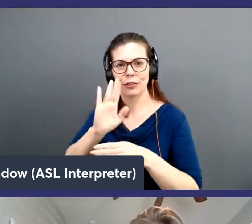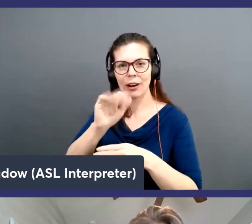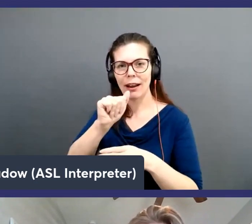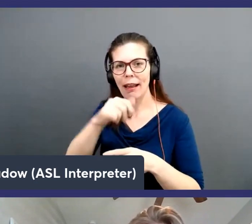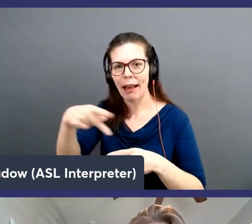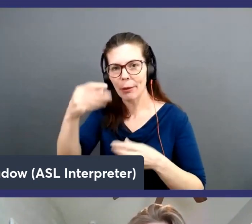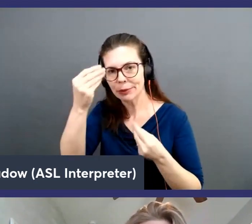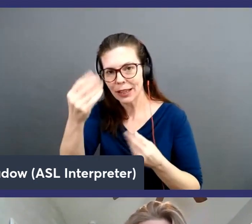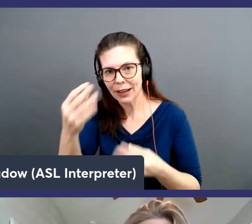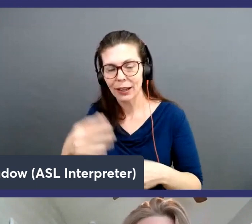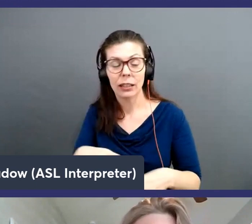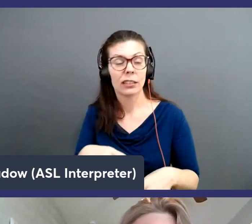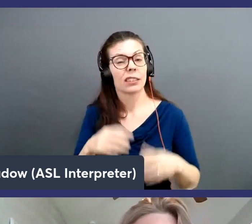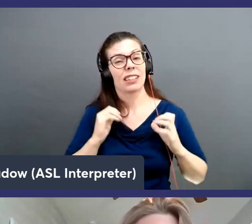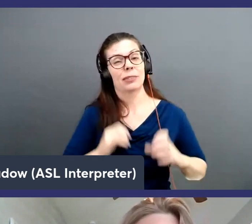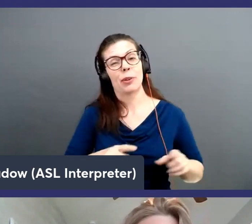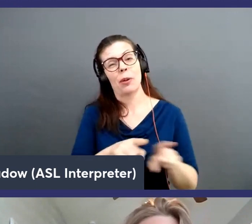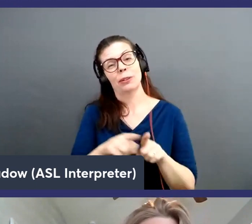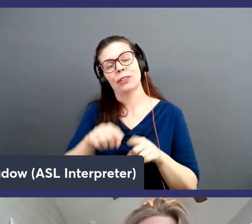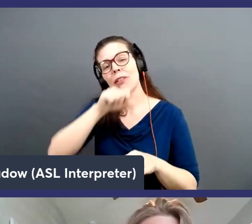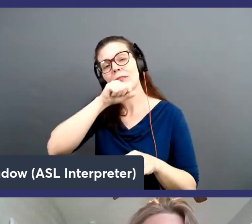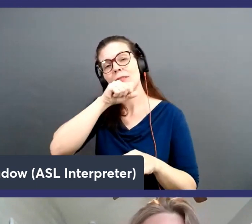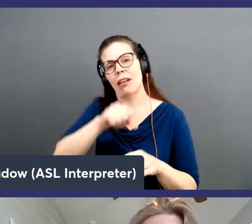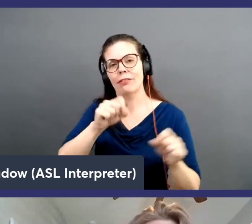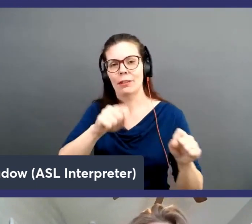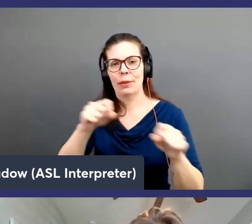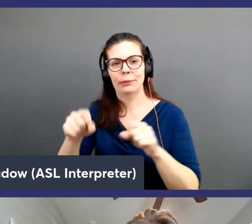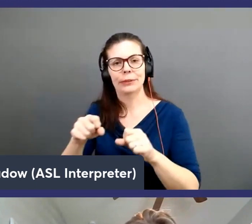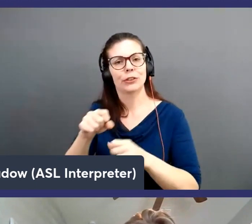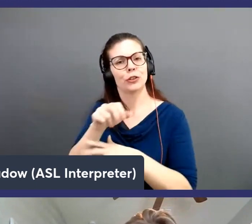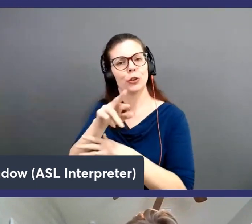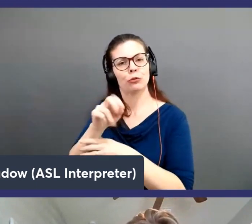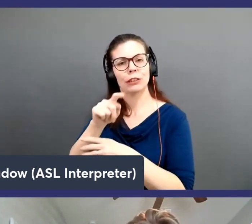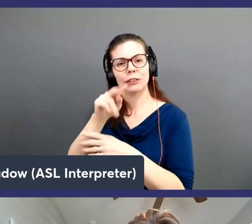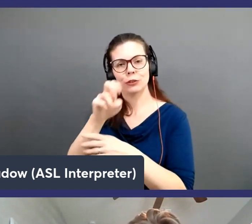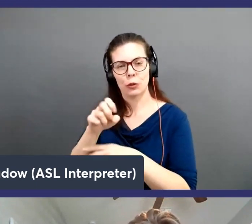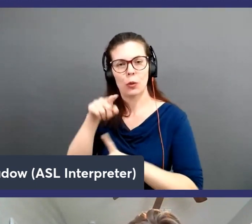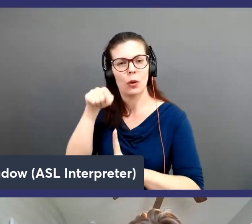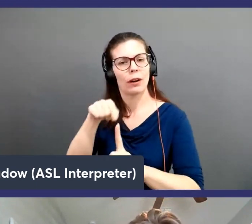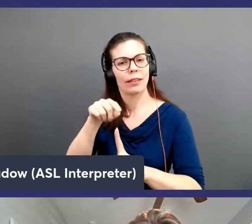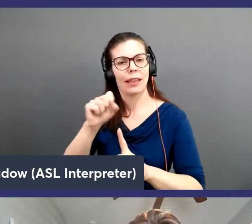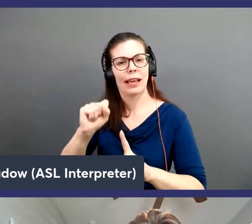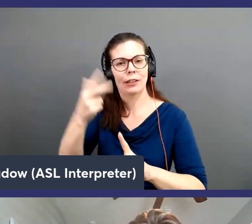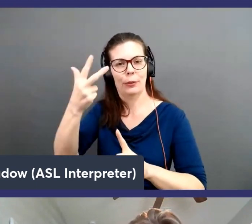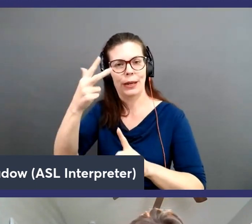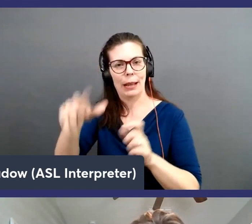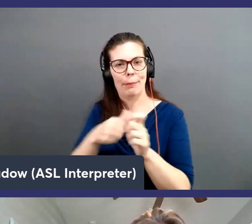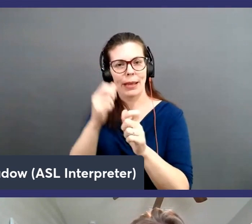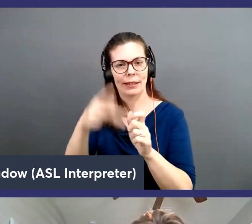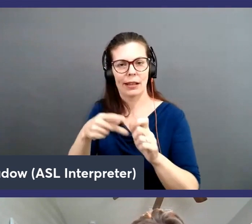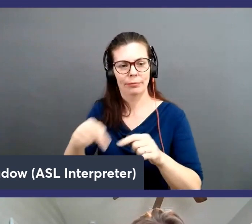Customers also love the capability to restore the S3 Backups to a point in time in the past.